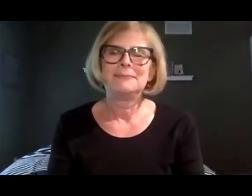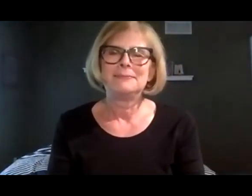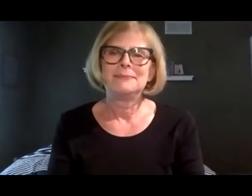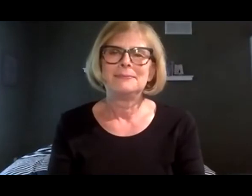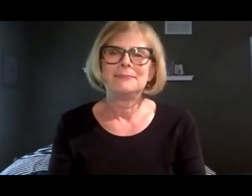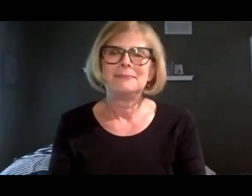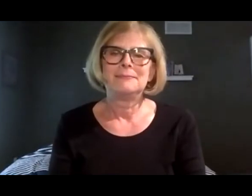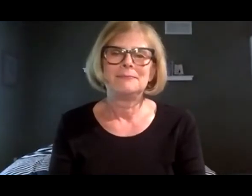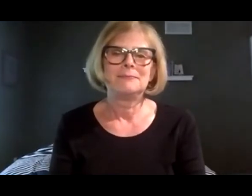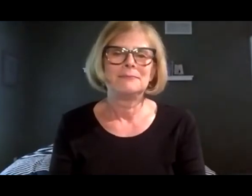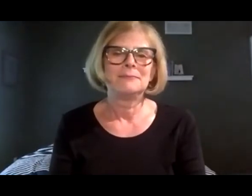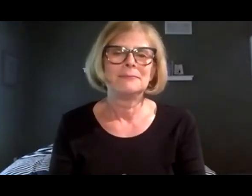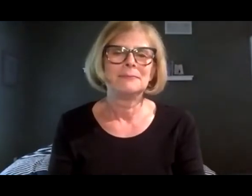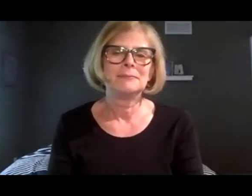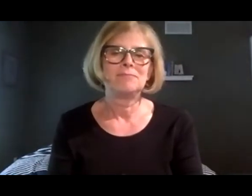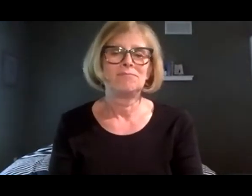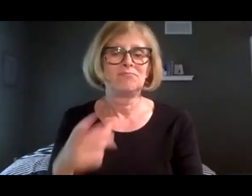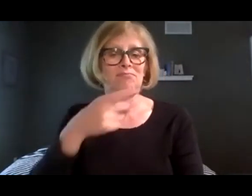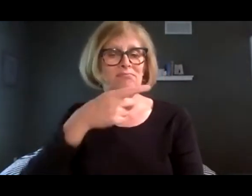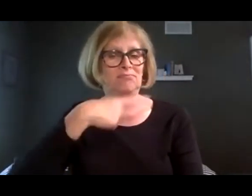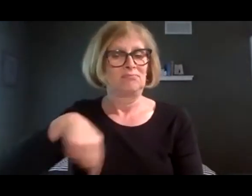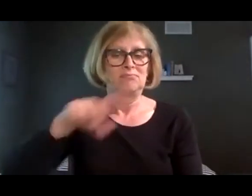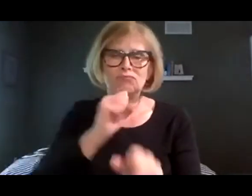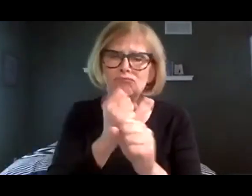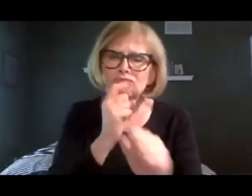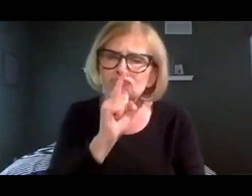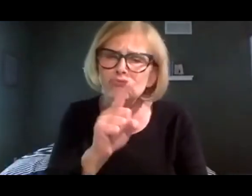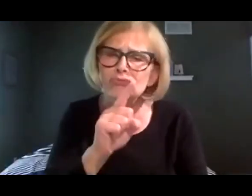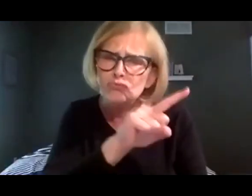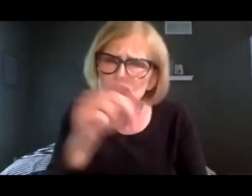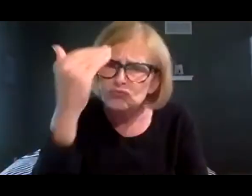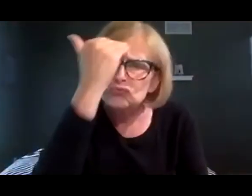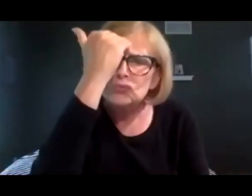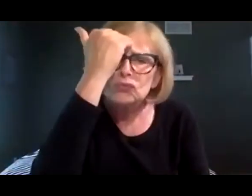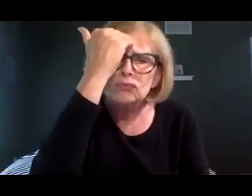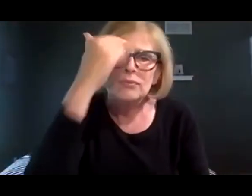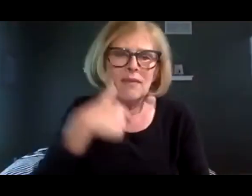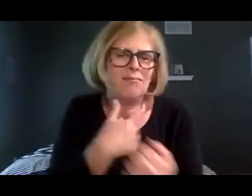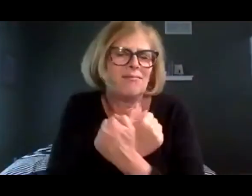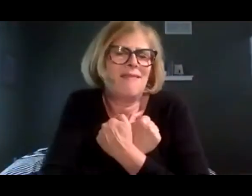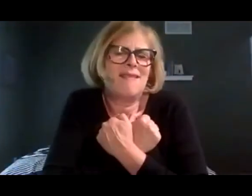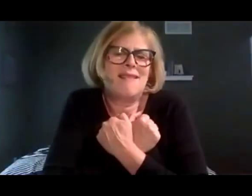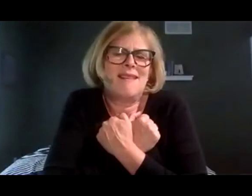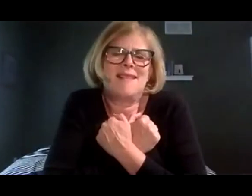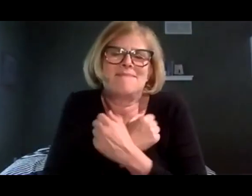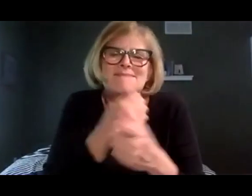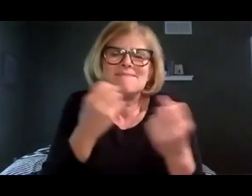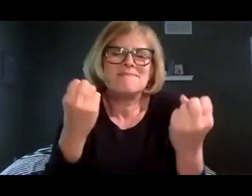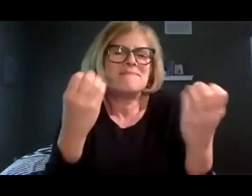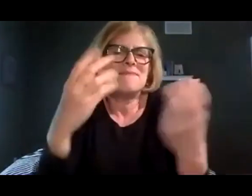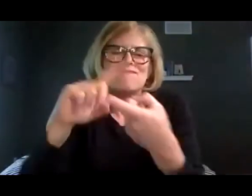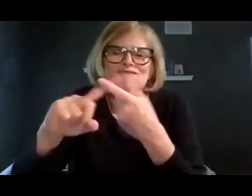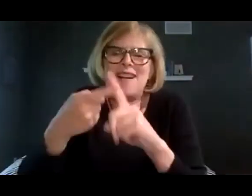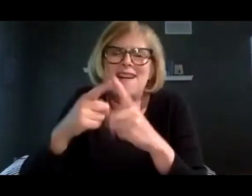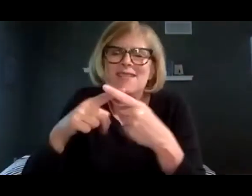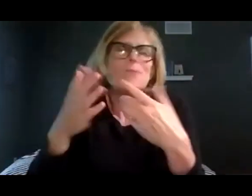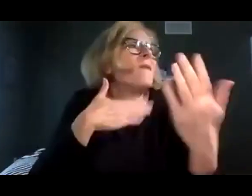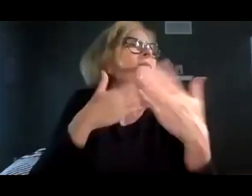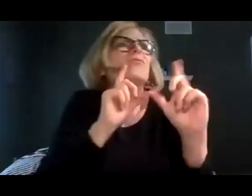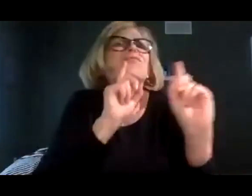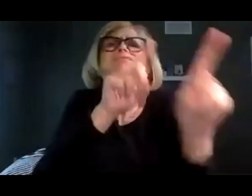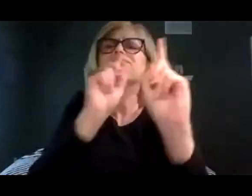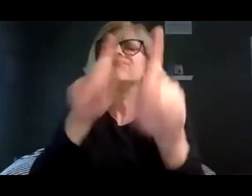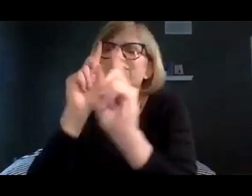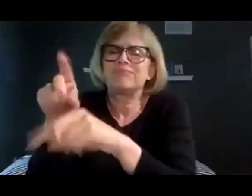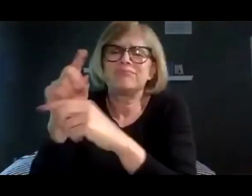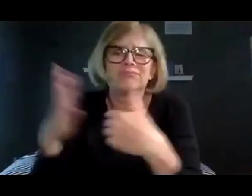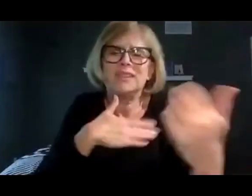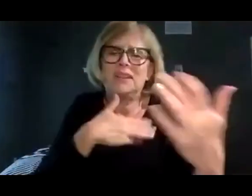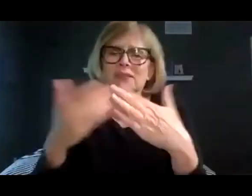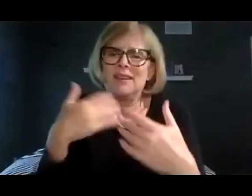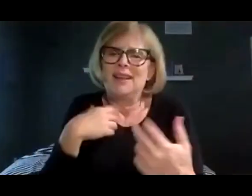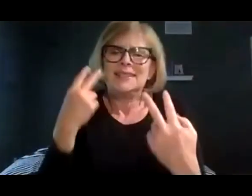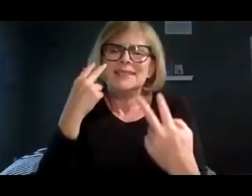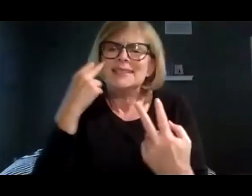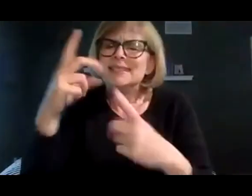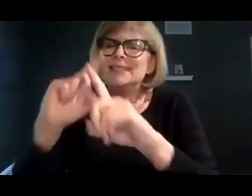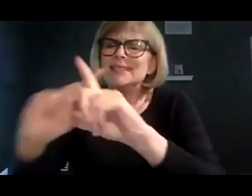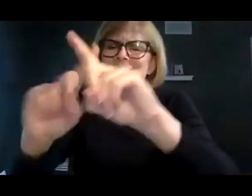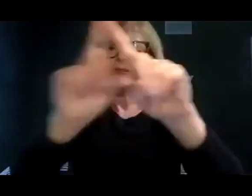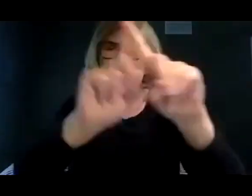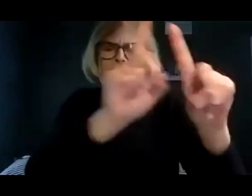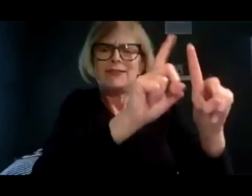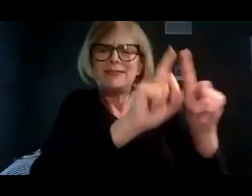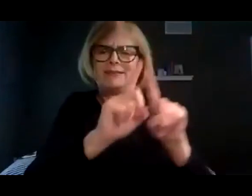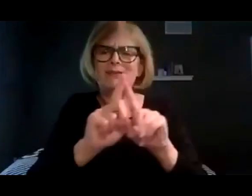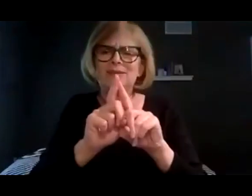The thing about me that you really should know: I love to make friends wherever I go.